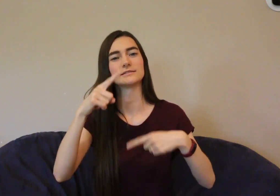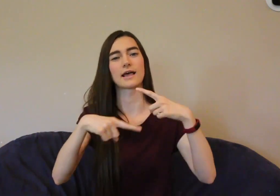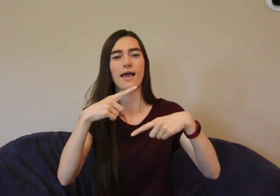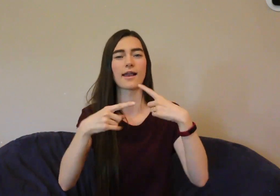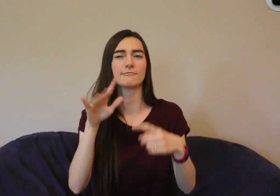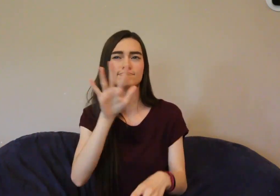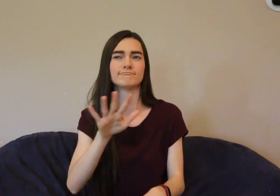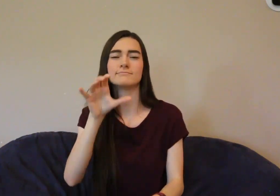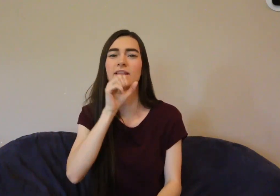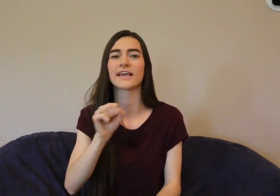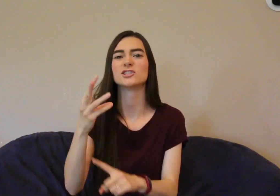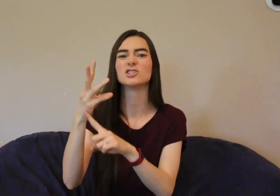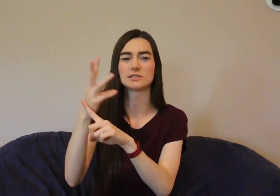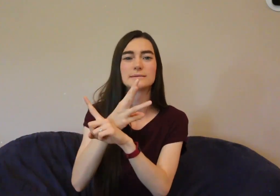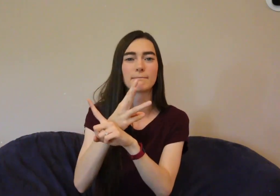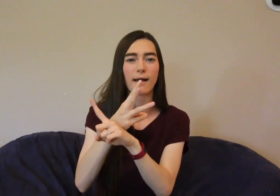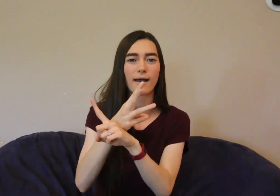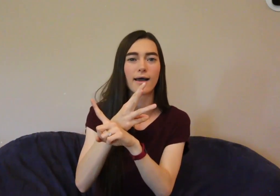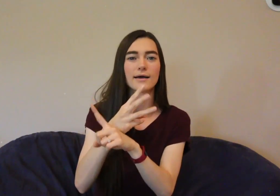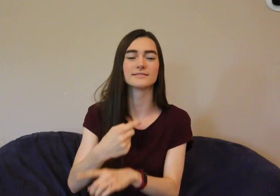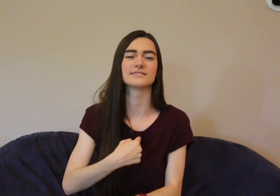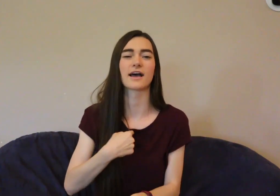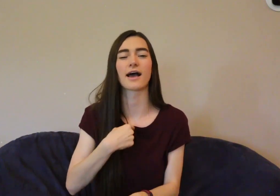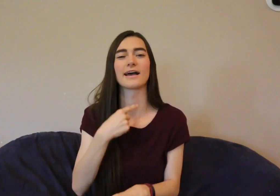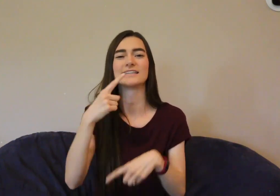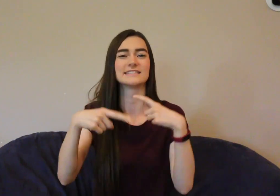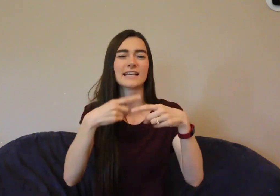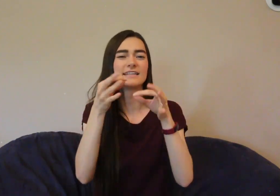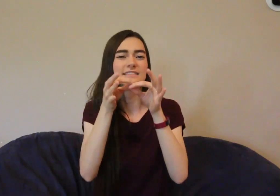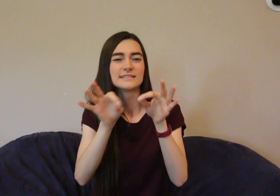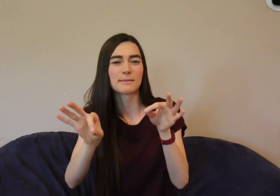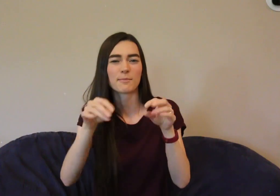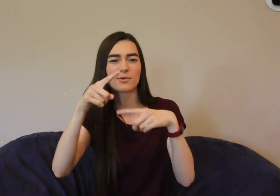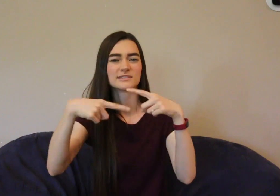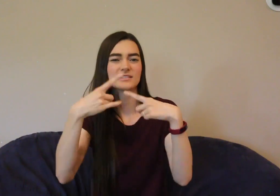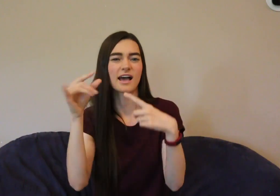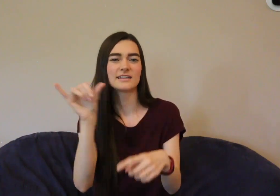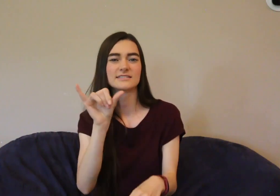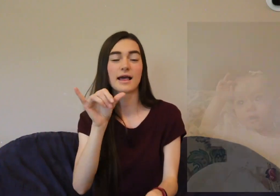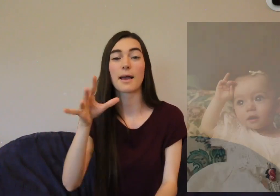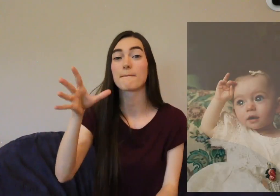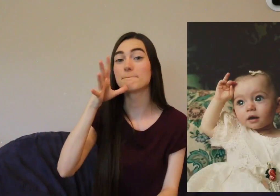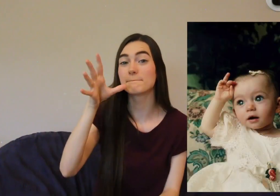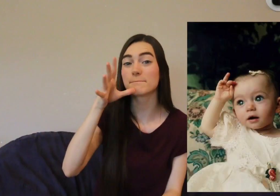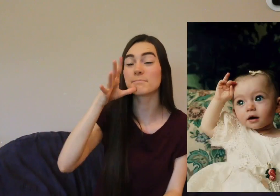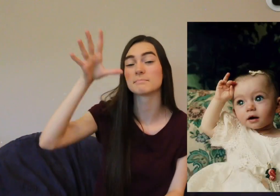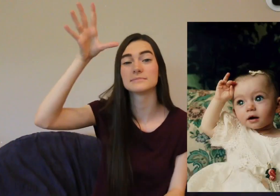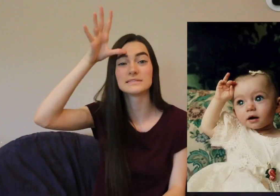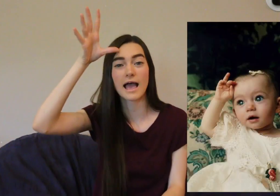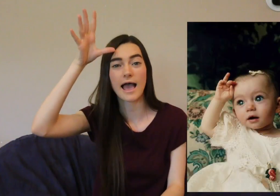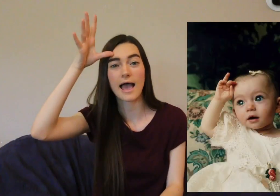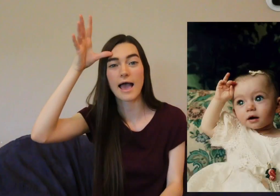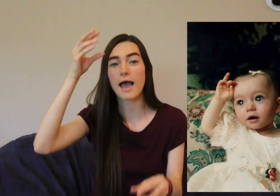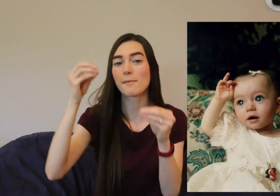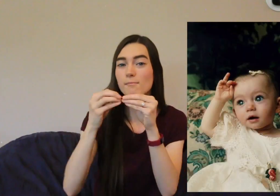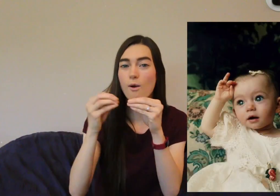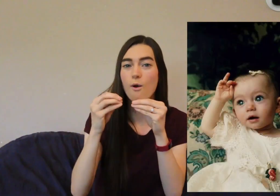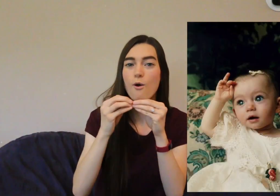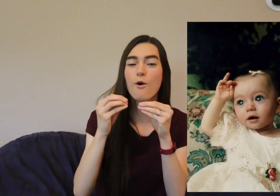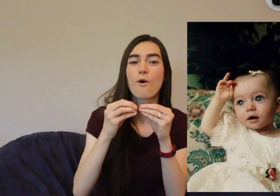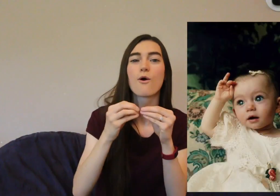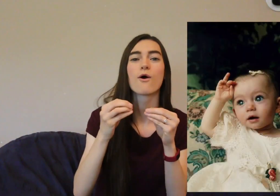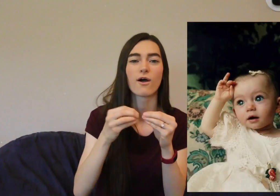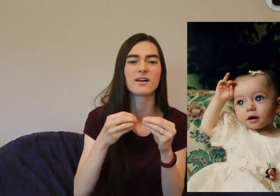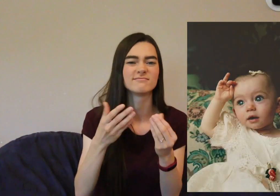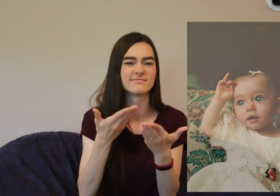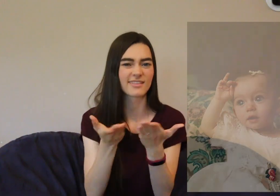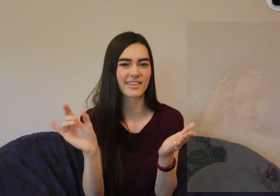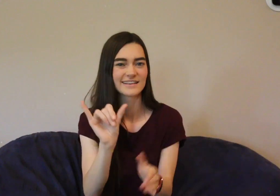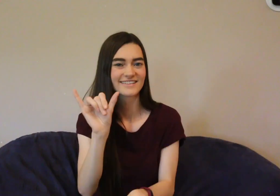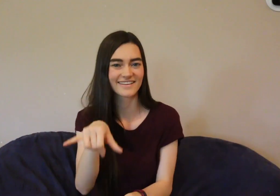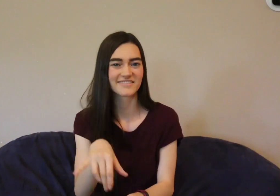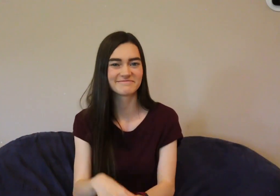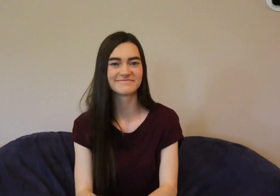I started signing around 6 months old. I signed simple signs like Mom, Dad, more. Things like that.